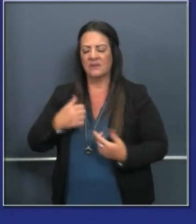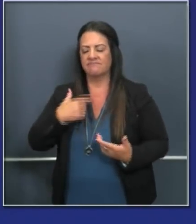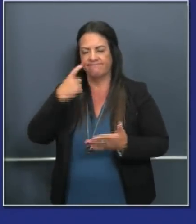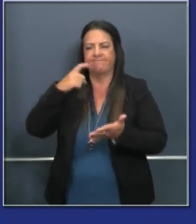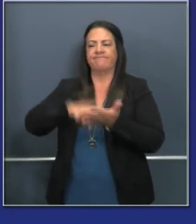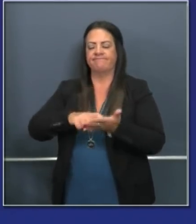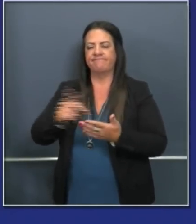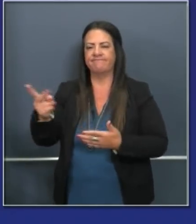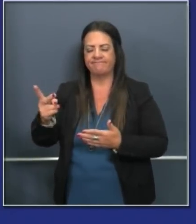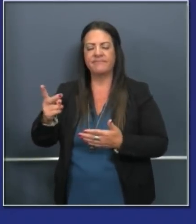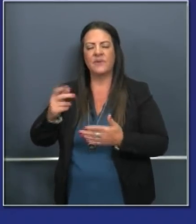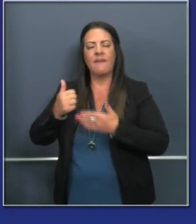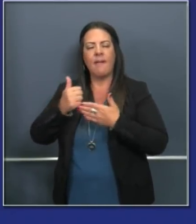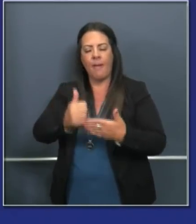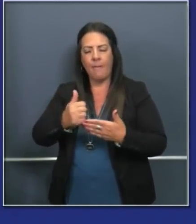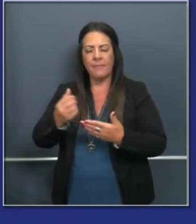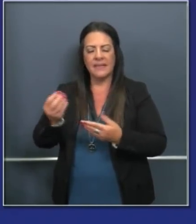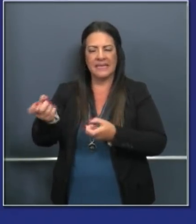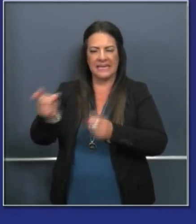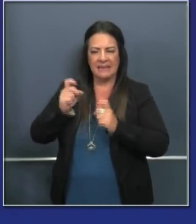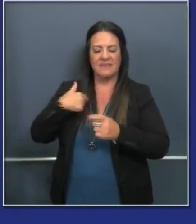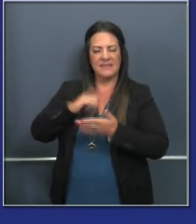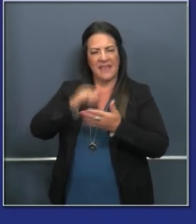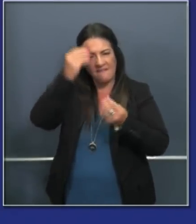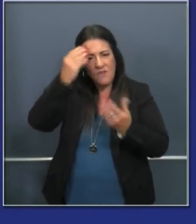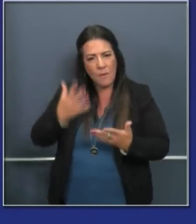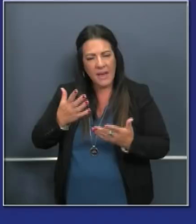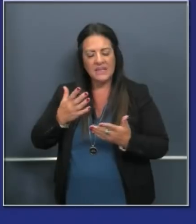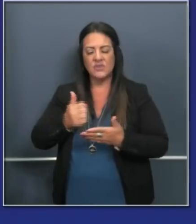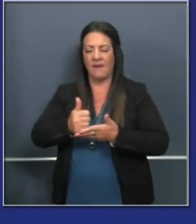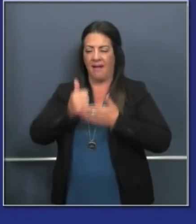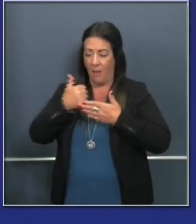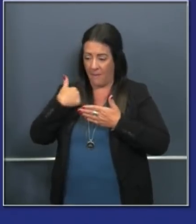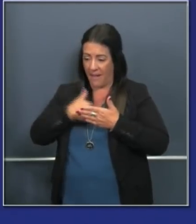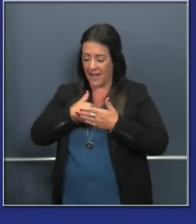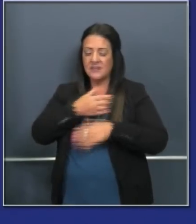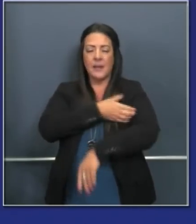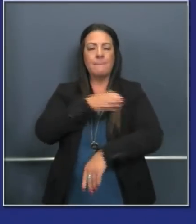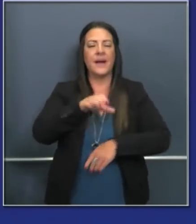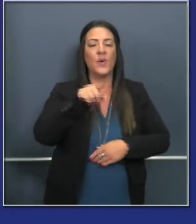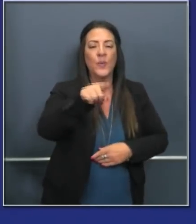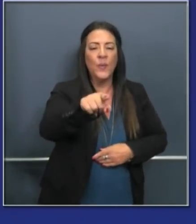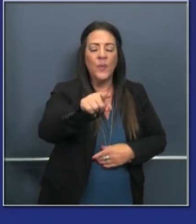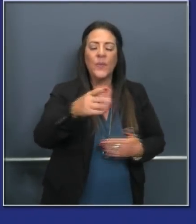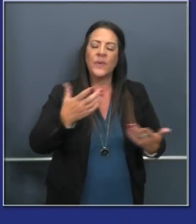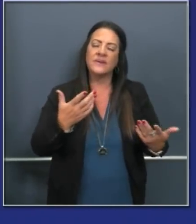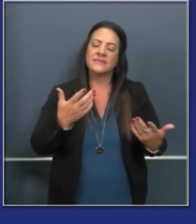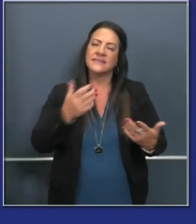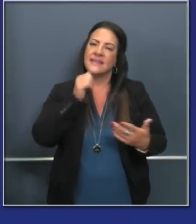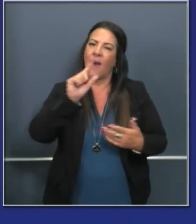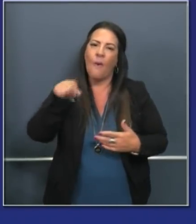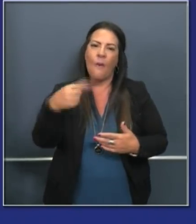THE ONES THAT. KNOW MOST ABOUT WHAT'S COMING NEXT. AND I JUST WANT TO COMPLIMENT THEM FOR REALLY PUSHING US IN THIS